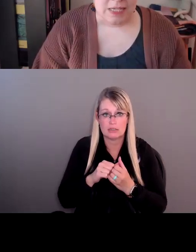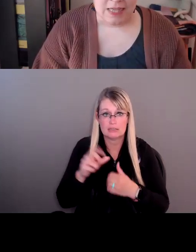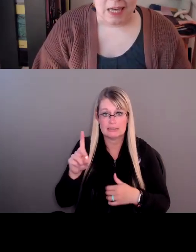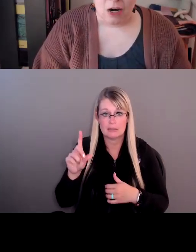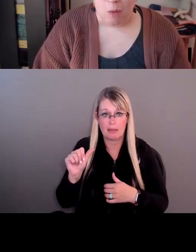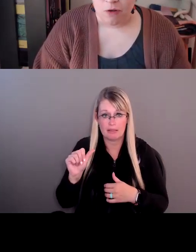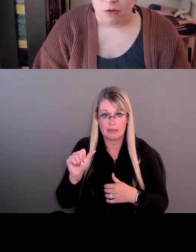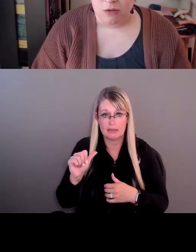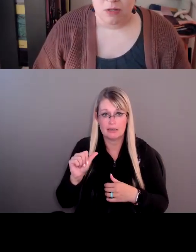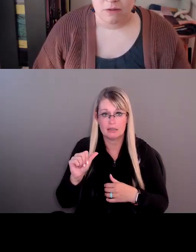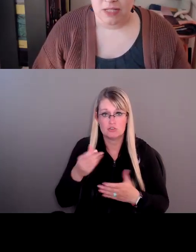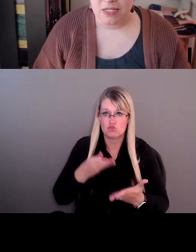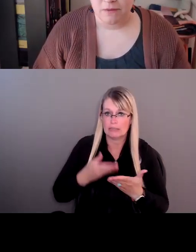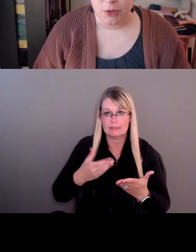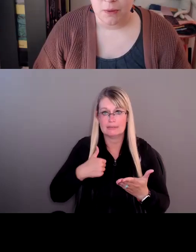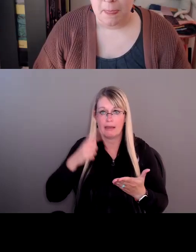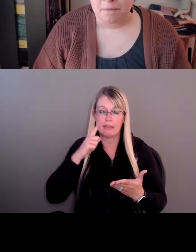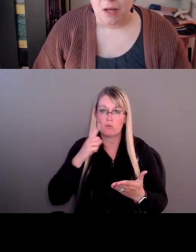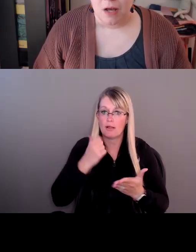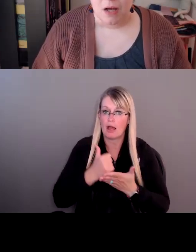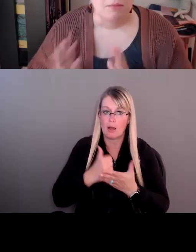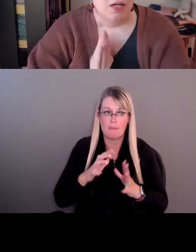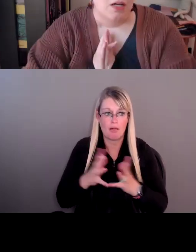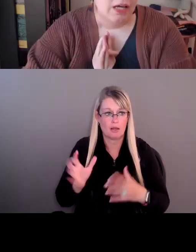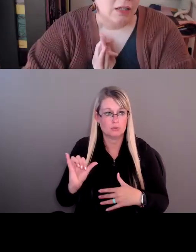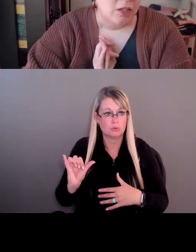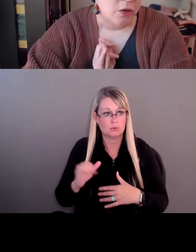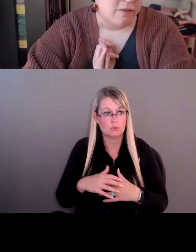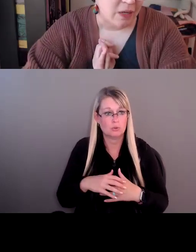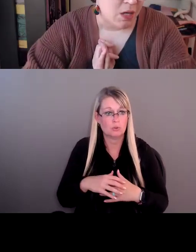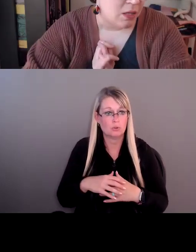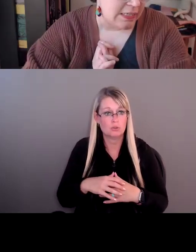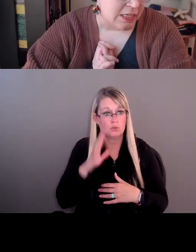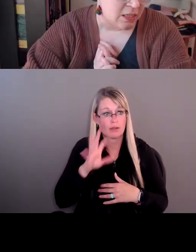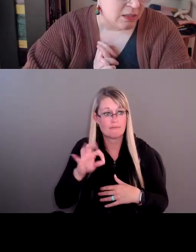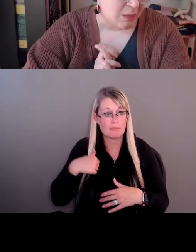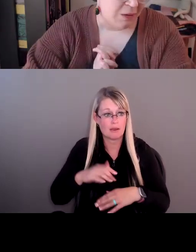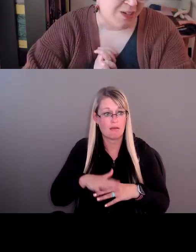that I think are helpful for this stuff too. And you can find me on LinkedIn. Not really on